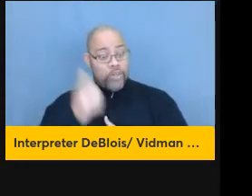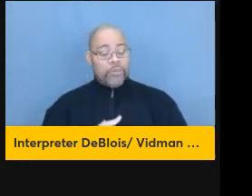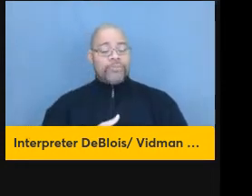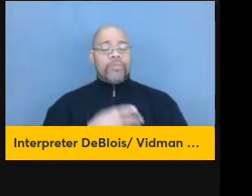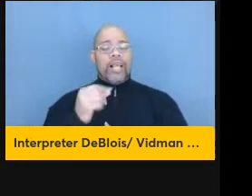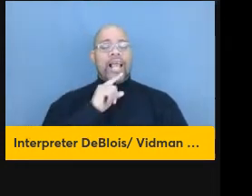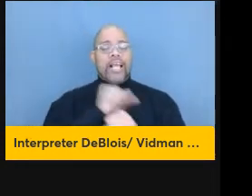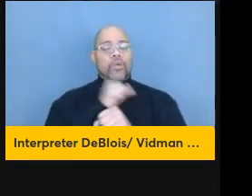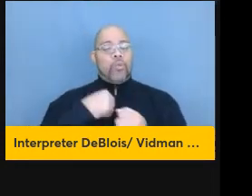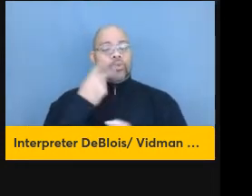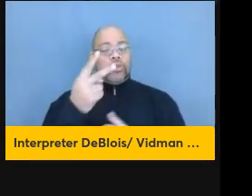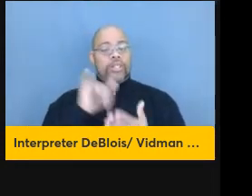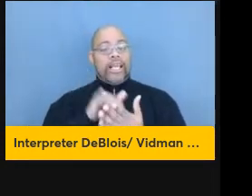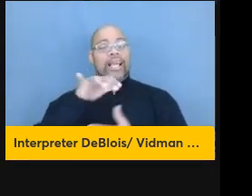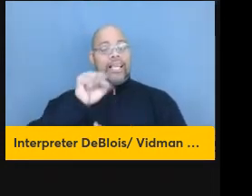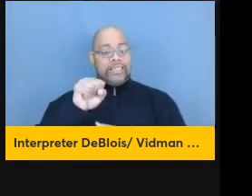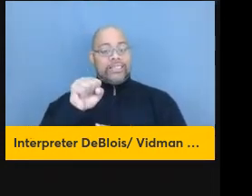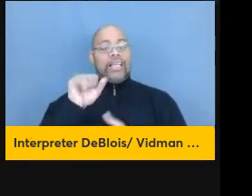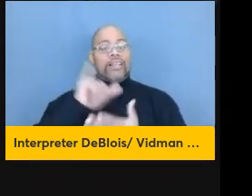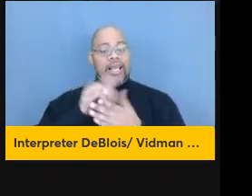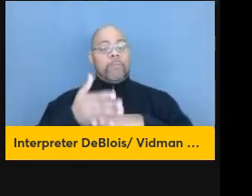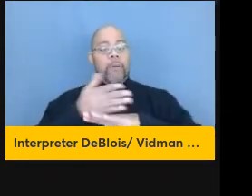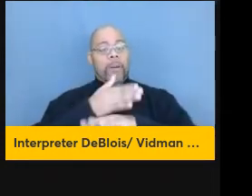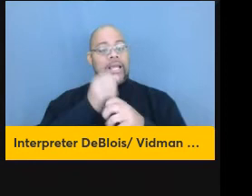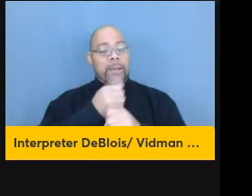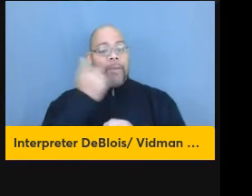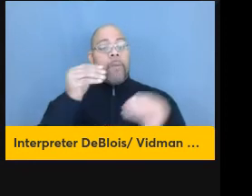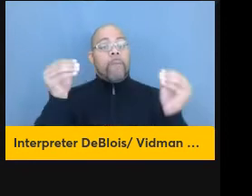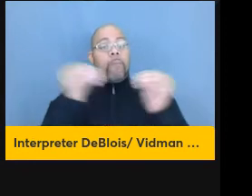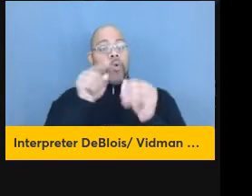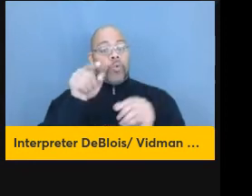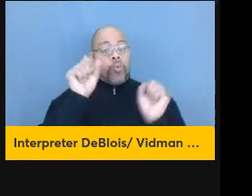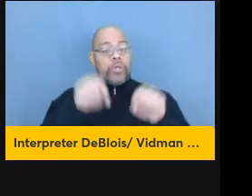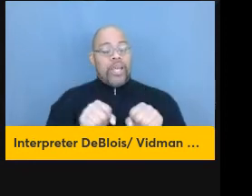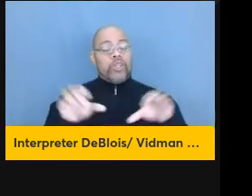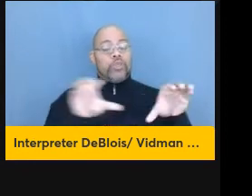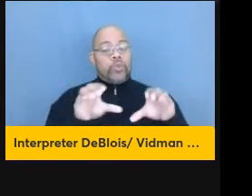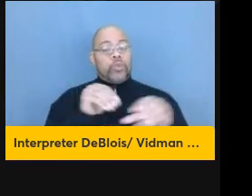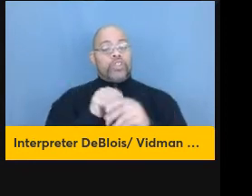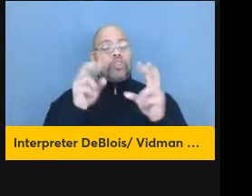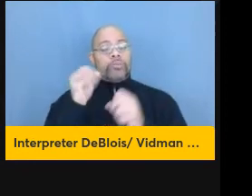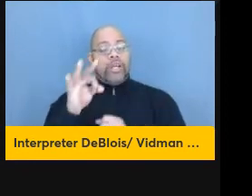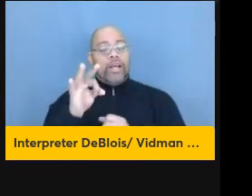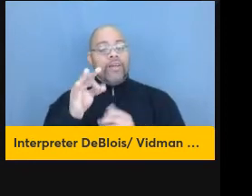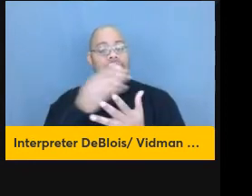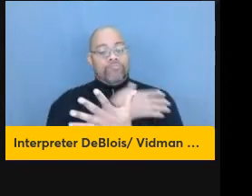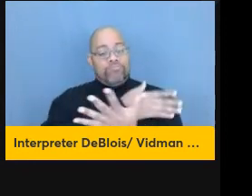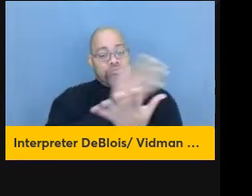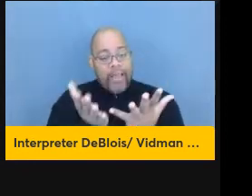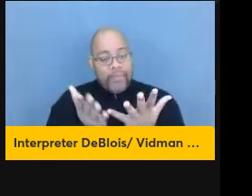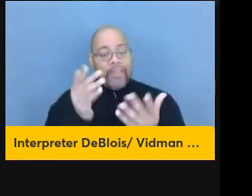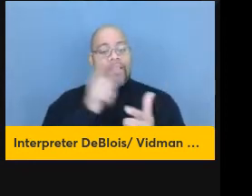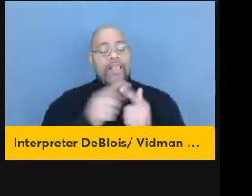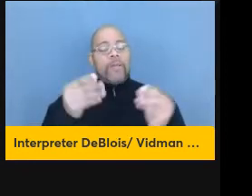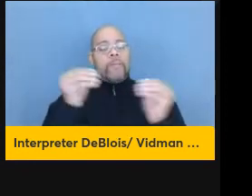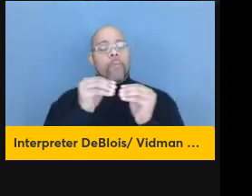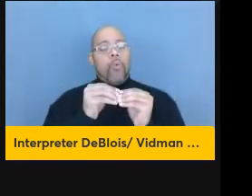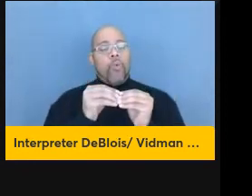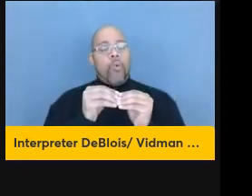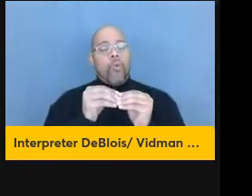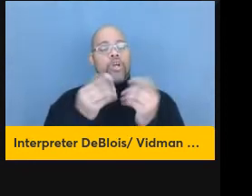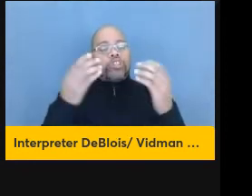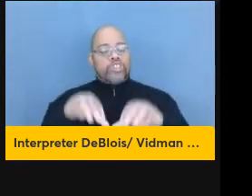what we saw is yes, it does get better, the more that you can do in terms of breath, then the more chances were that you were